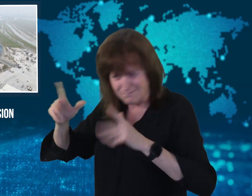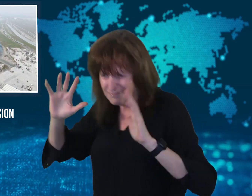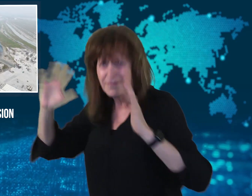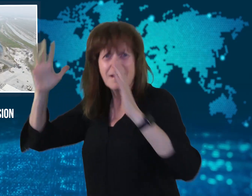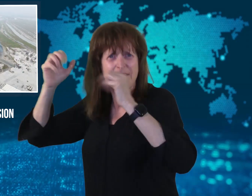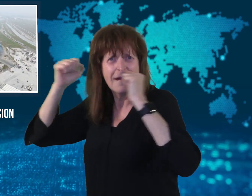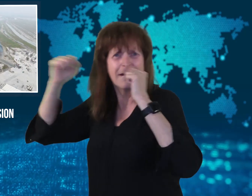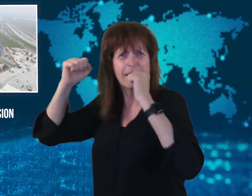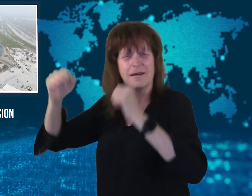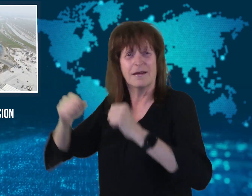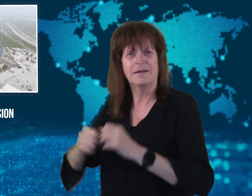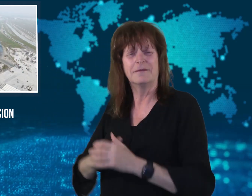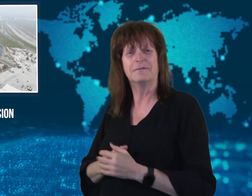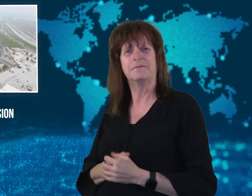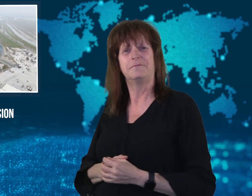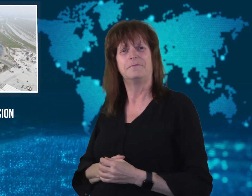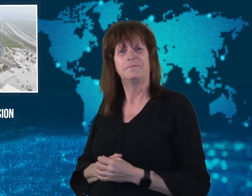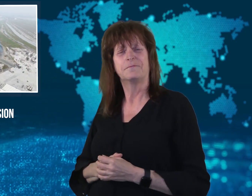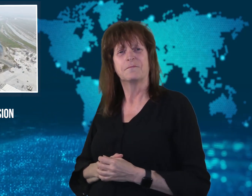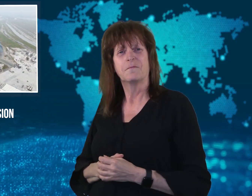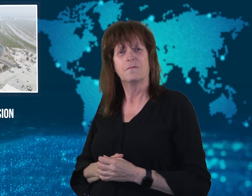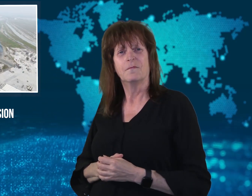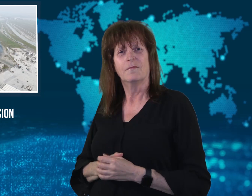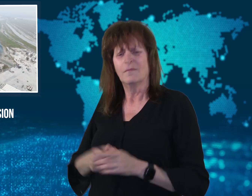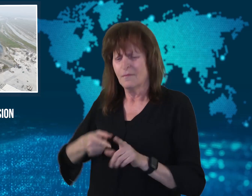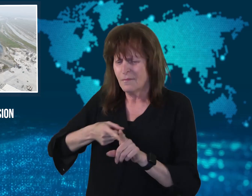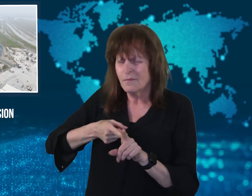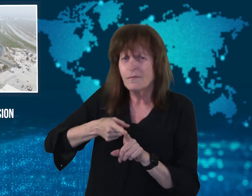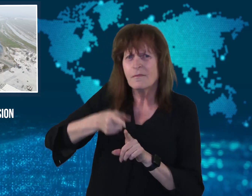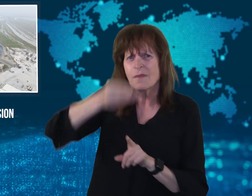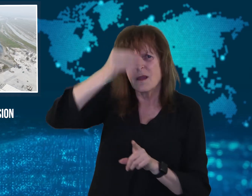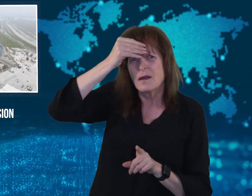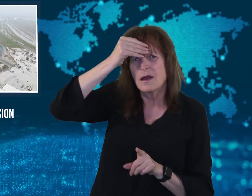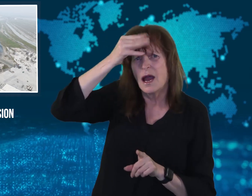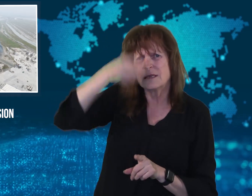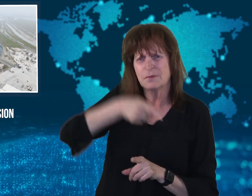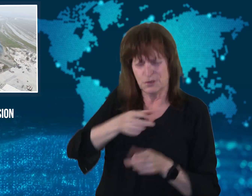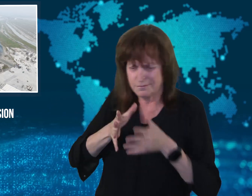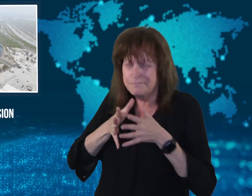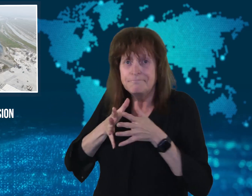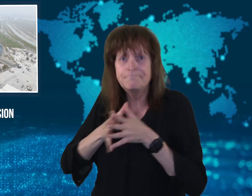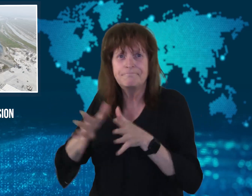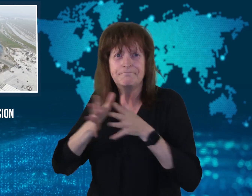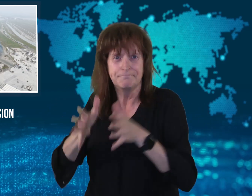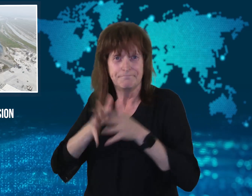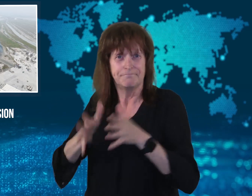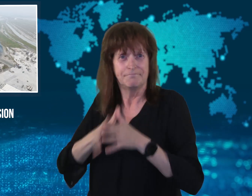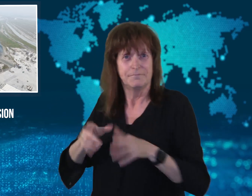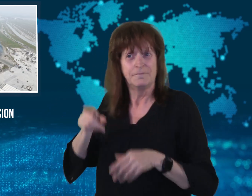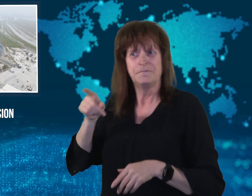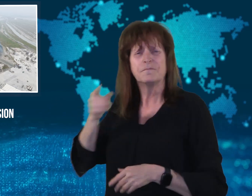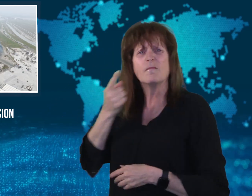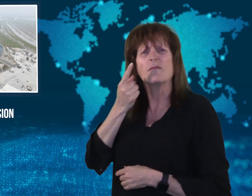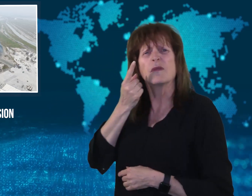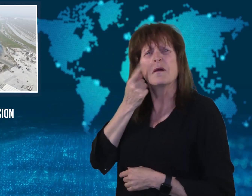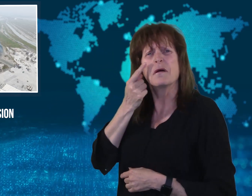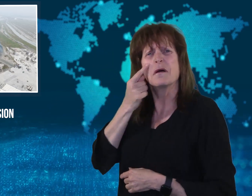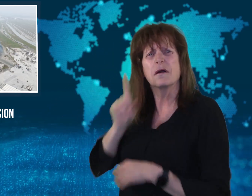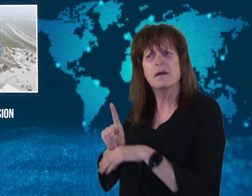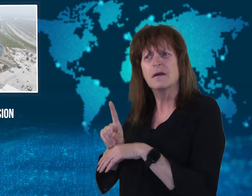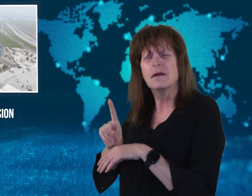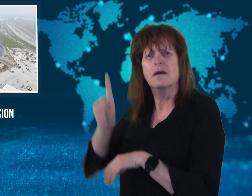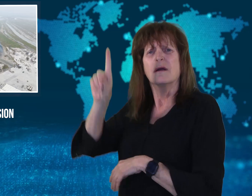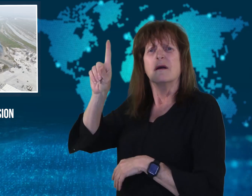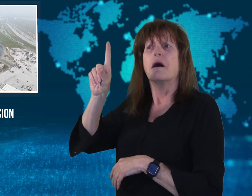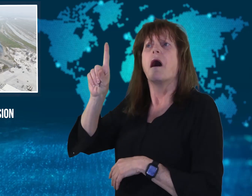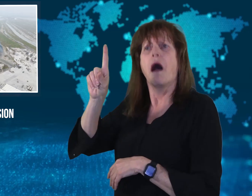The company's employees cheered and applauded even though it appeared to fail.